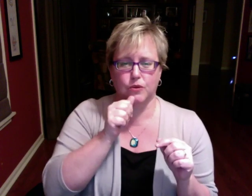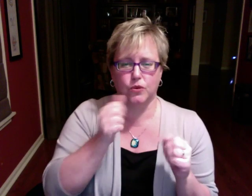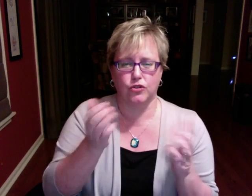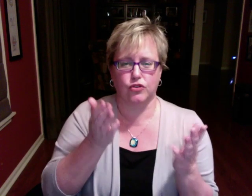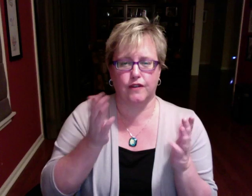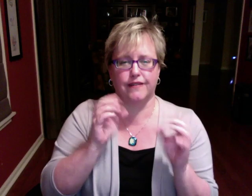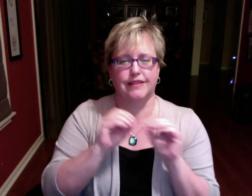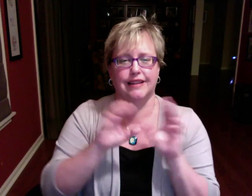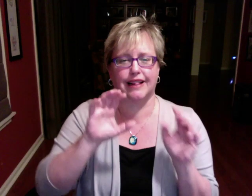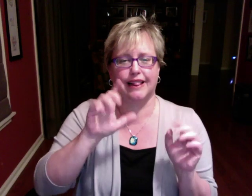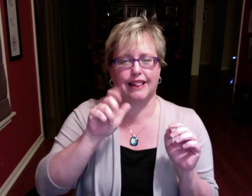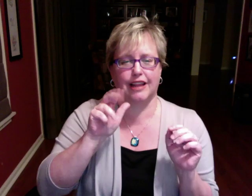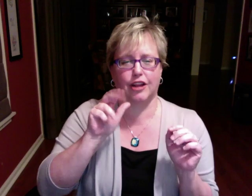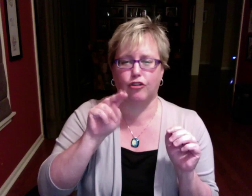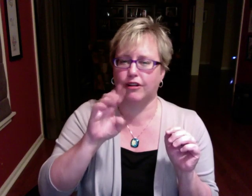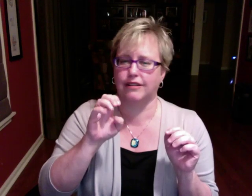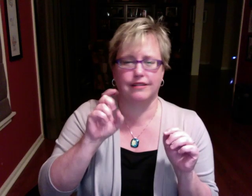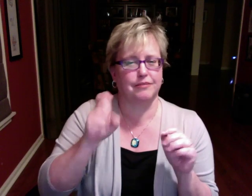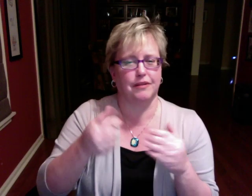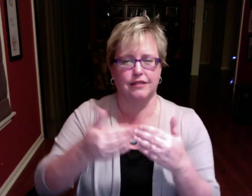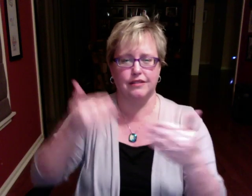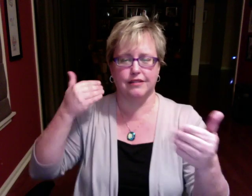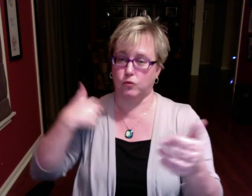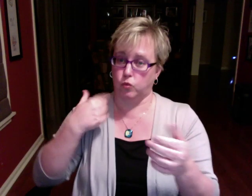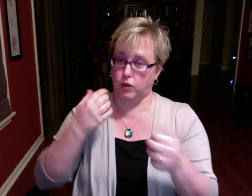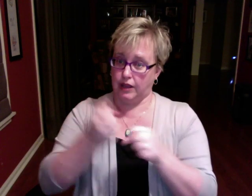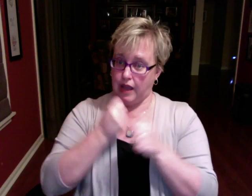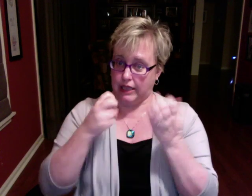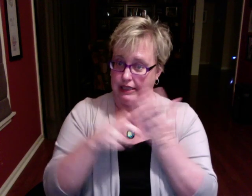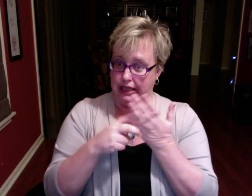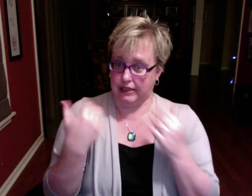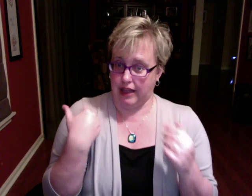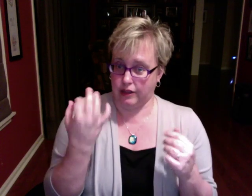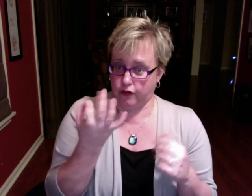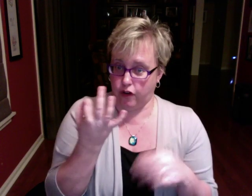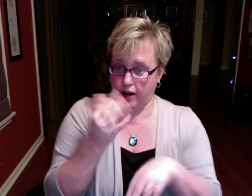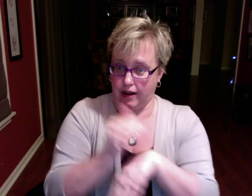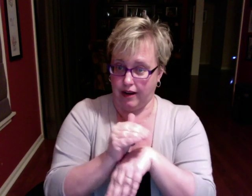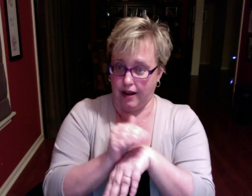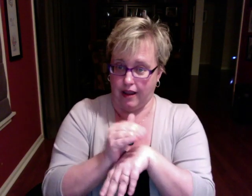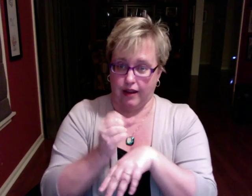They said no, the interpreters couldn’t be on stage due to some Secret Service clearance. That had to be arranged ahead of time. We just got our tickets last Friday night. We asked for interpreters right away. it was